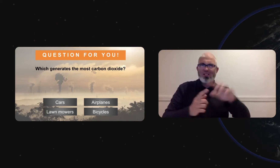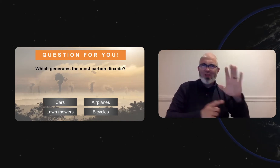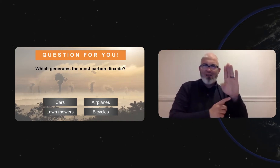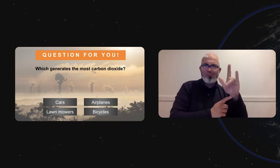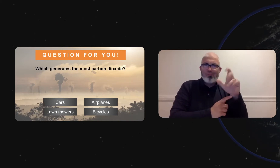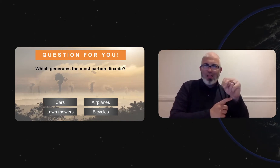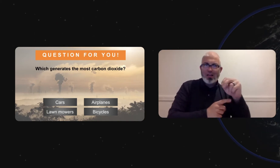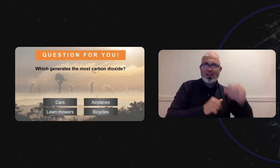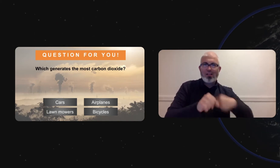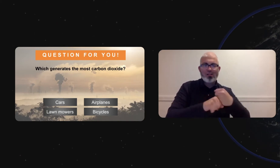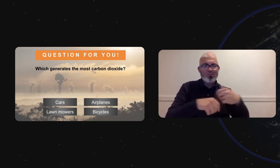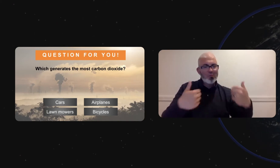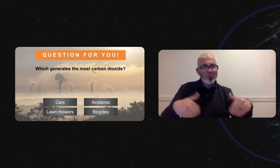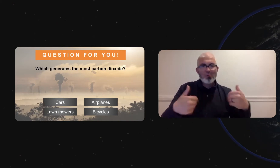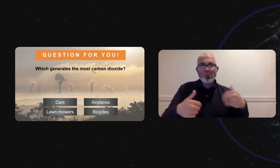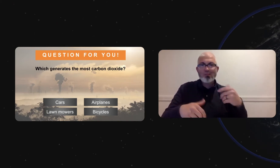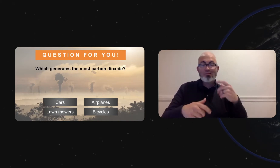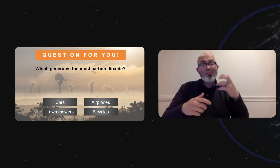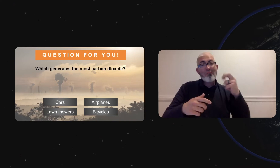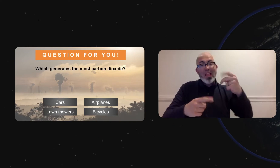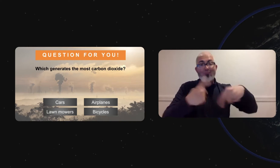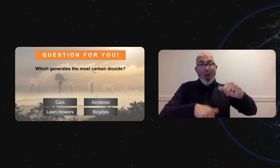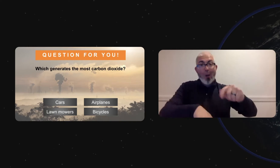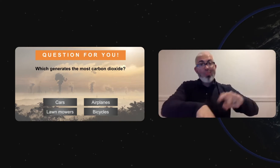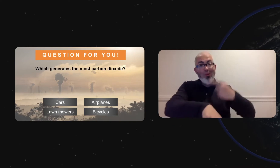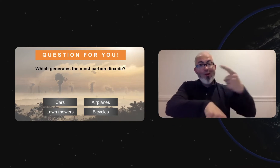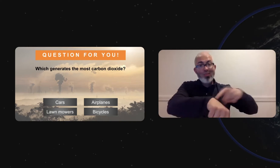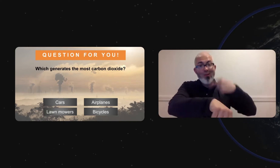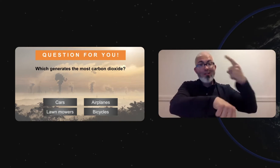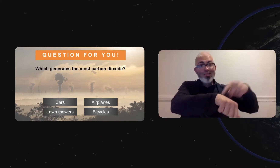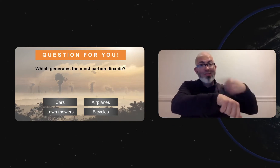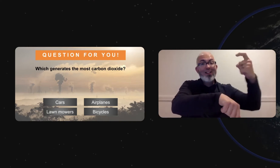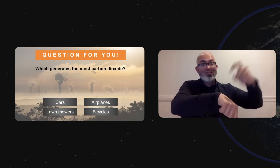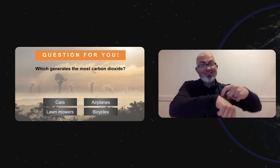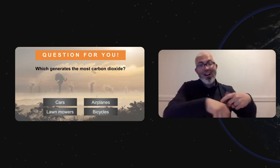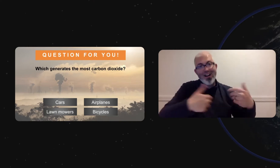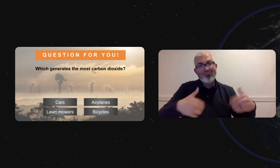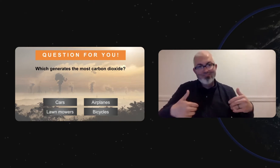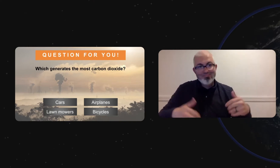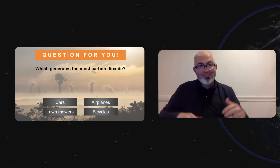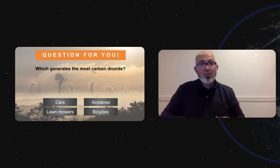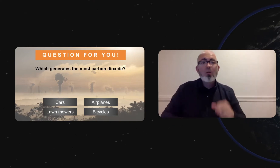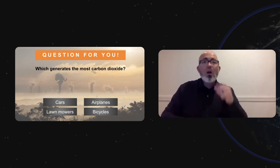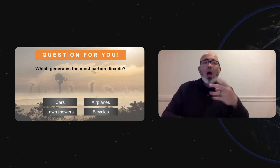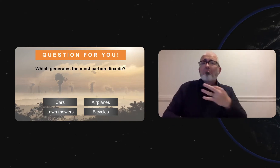Imagine having Earth Day for 4-5 billion years.